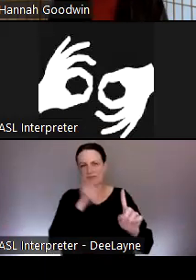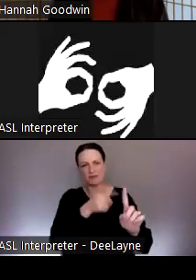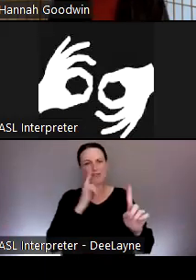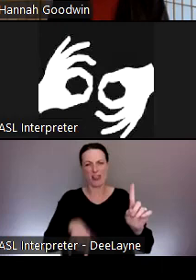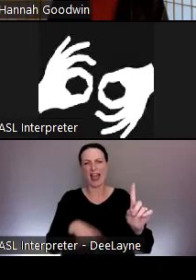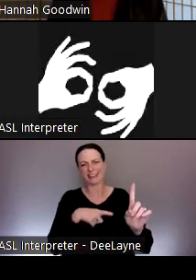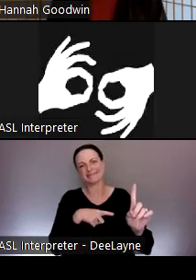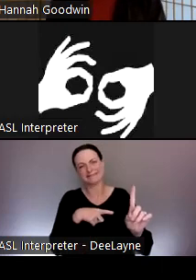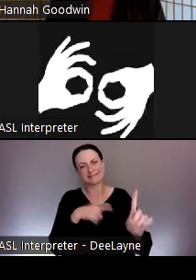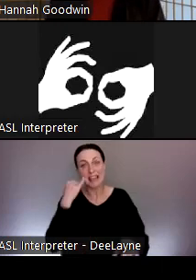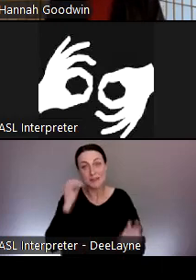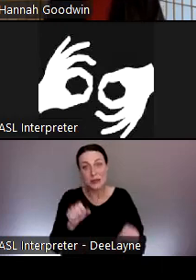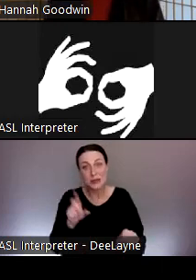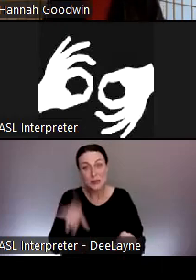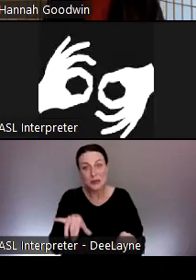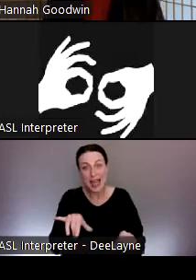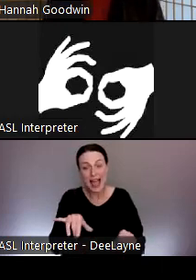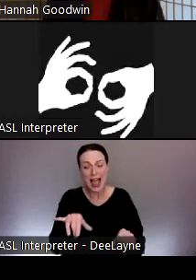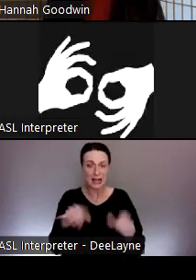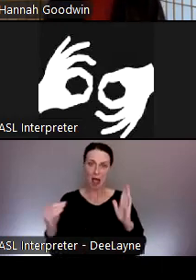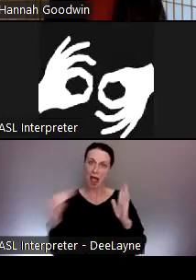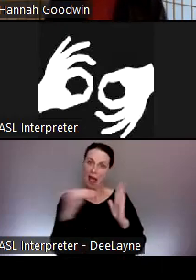If you can do that and embed humor